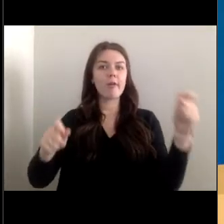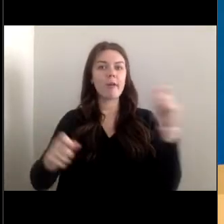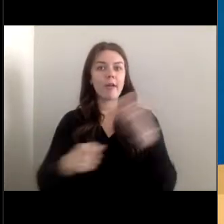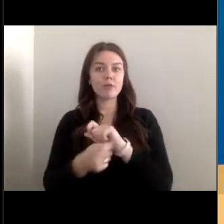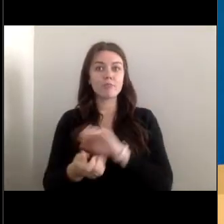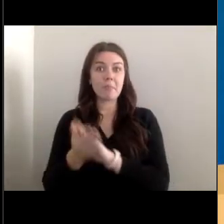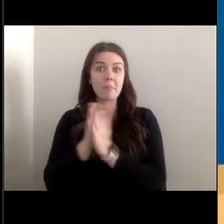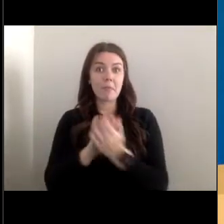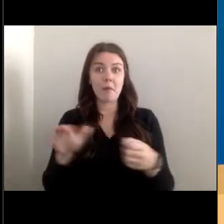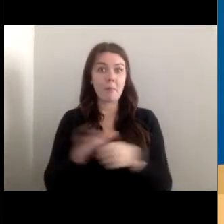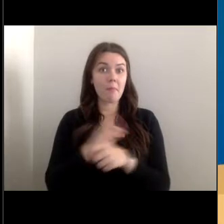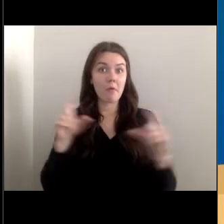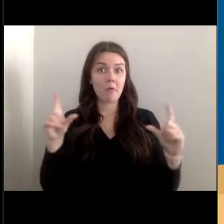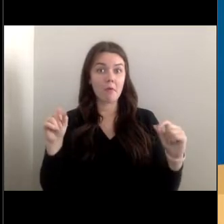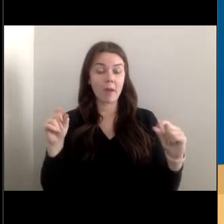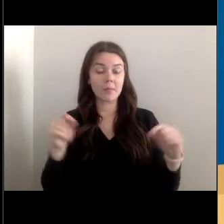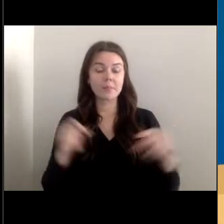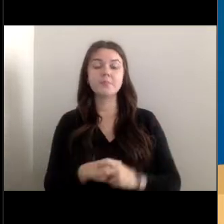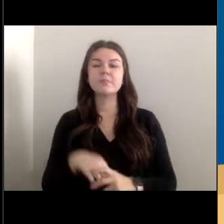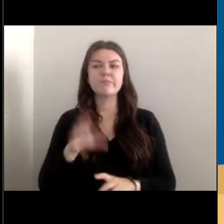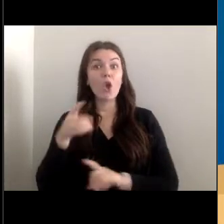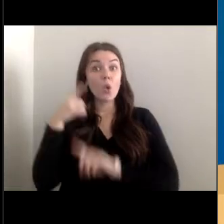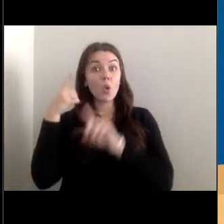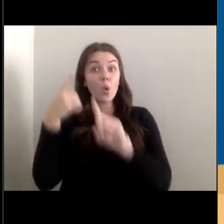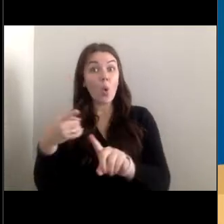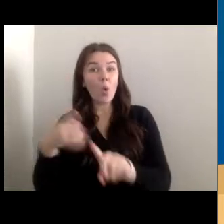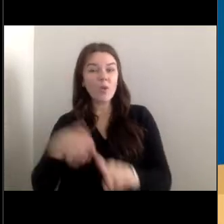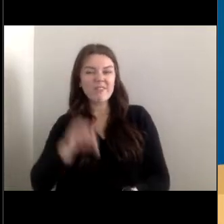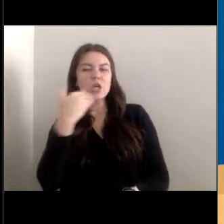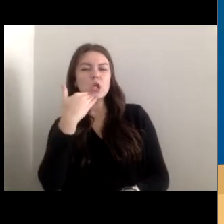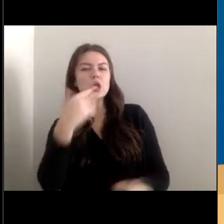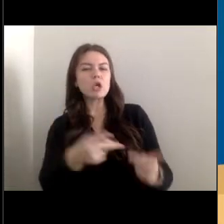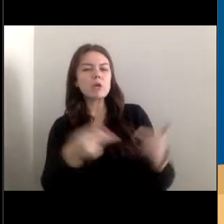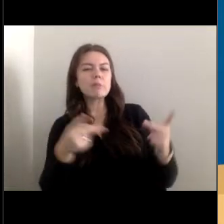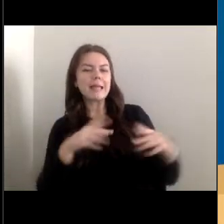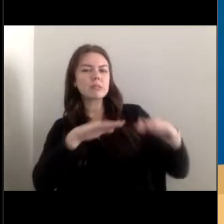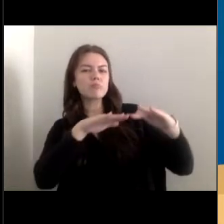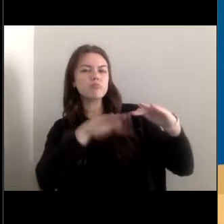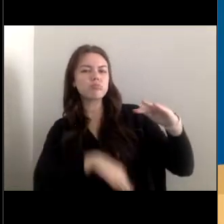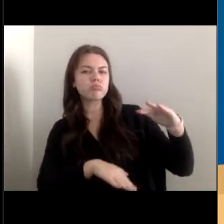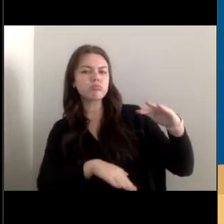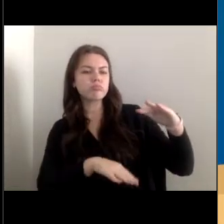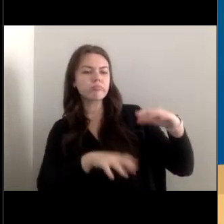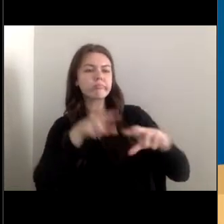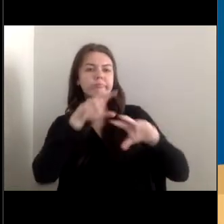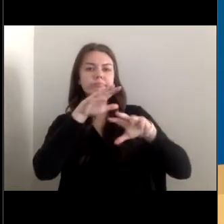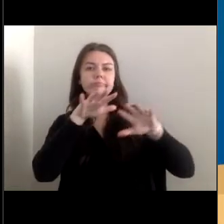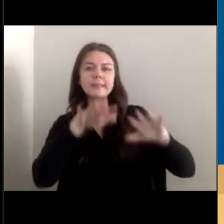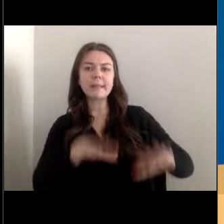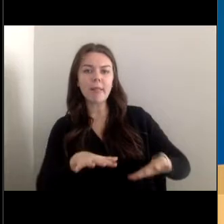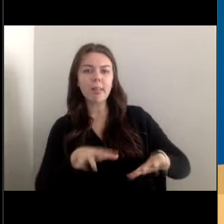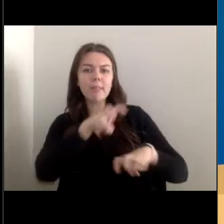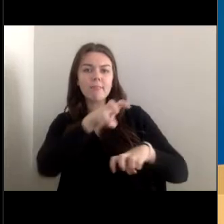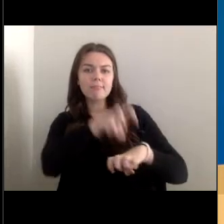to find a good spot on the ocean floor to settle. And as soon as they settle, they're called juveniles.